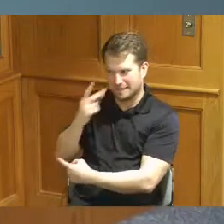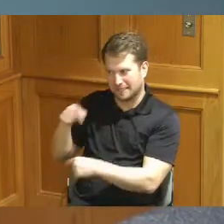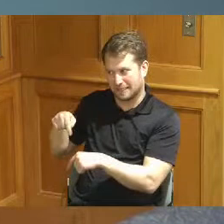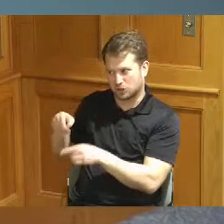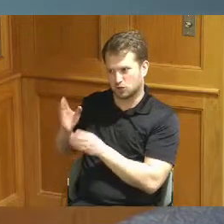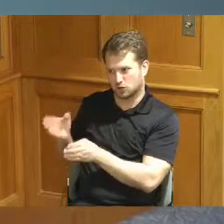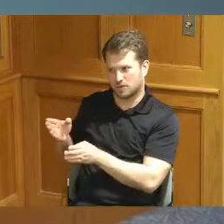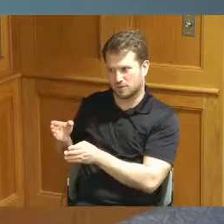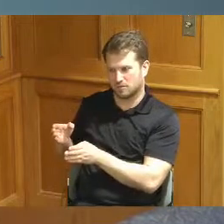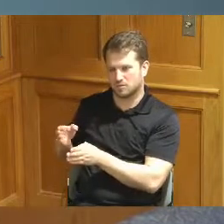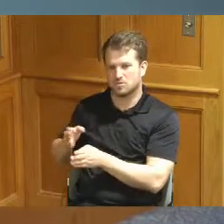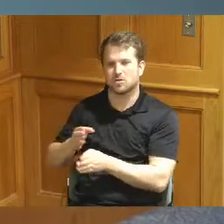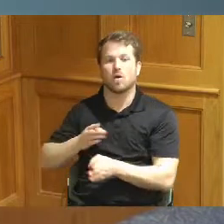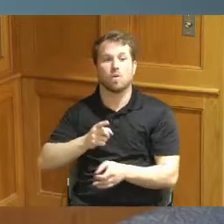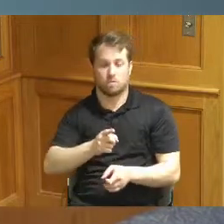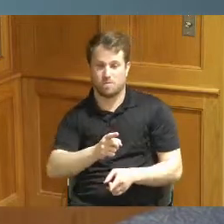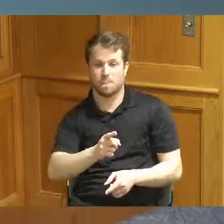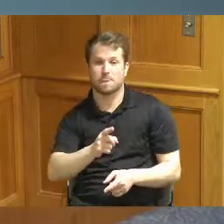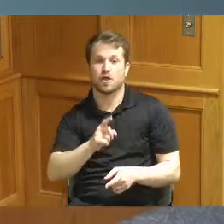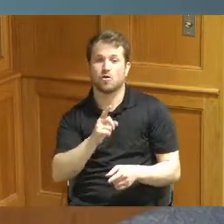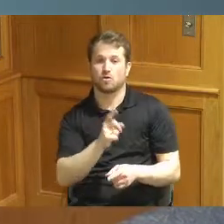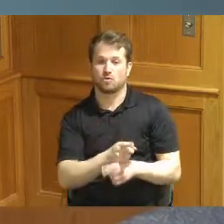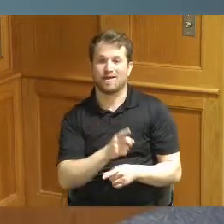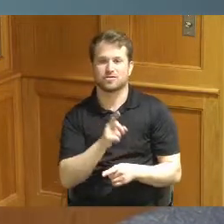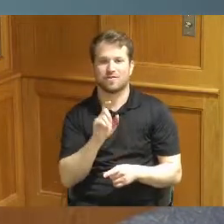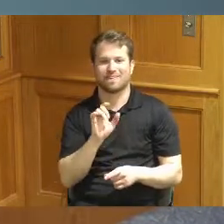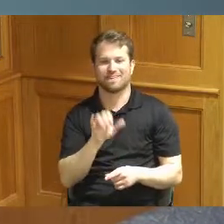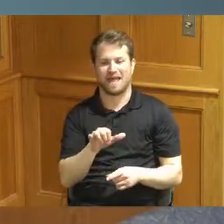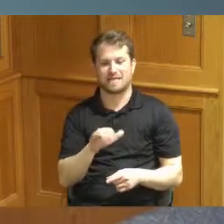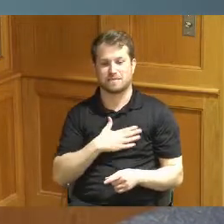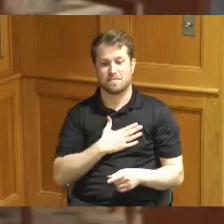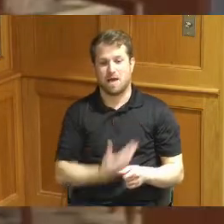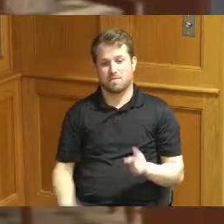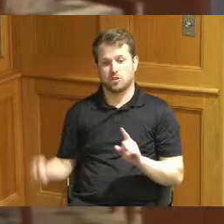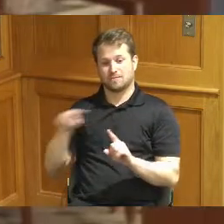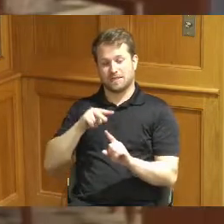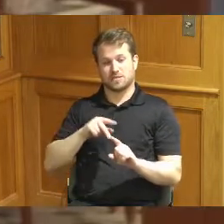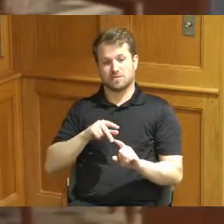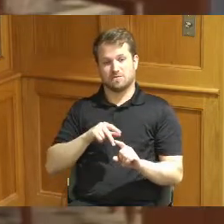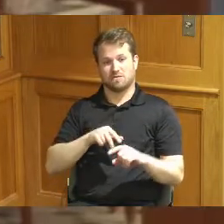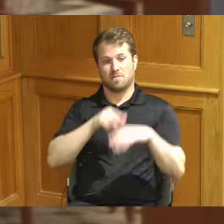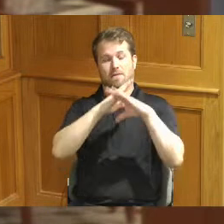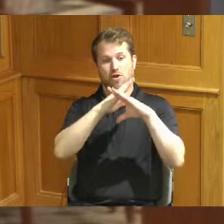but that speaks to the the obstacle from my end of looking at it what the Outreach workers have